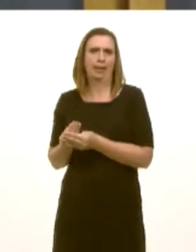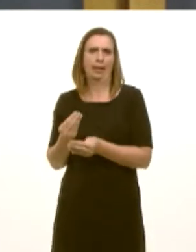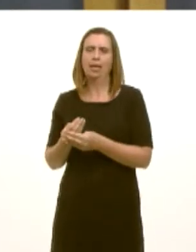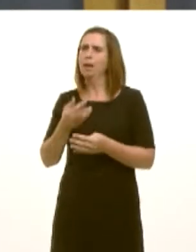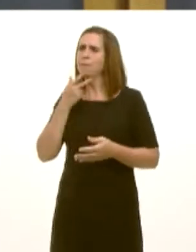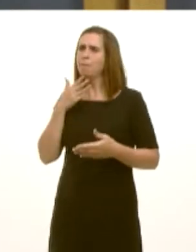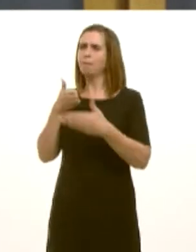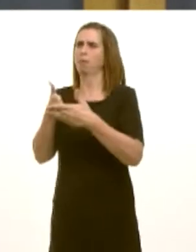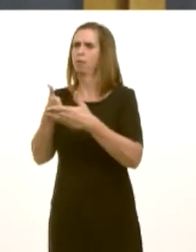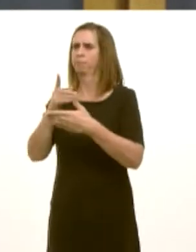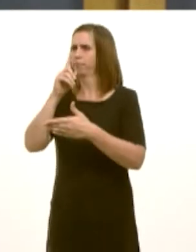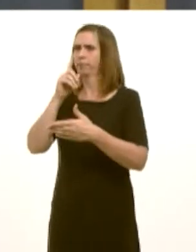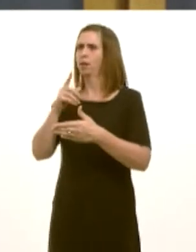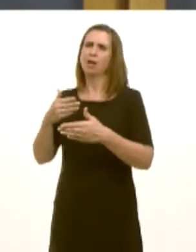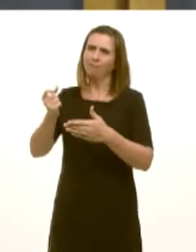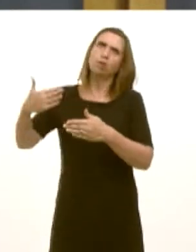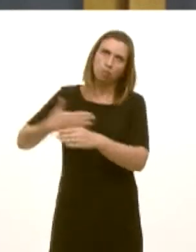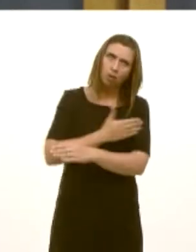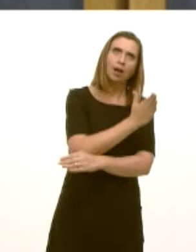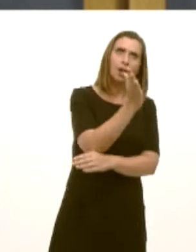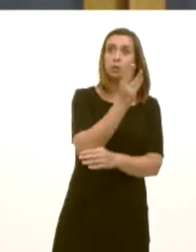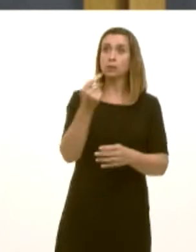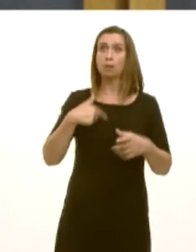and some communities were literally cut off.